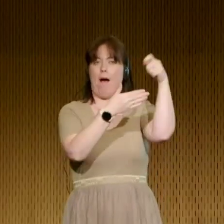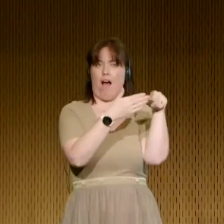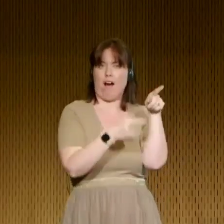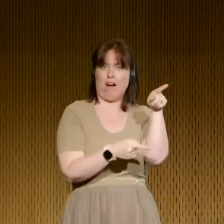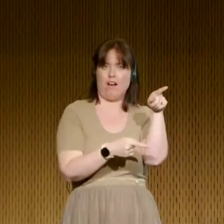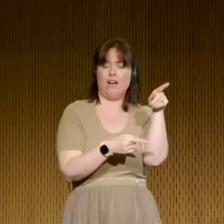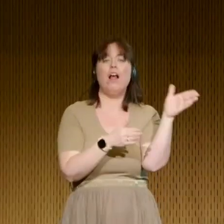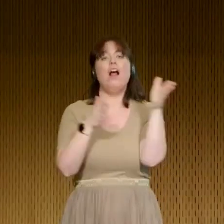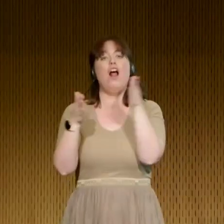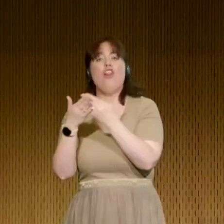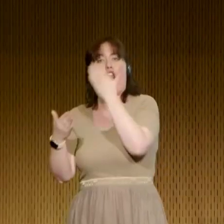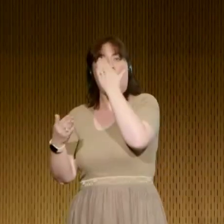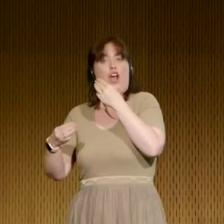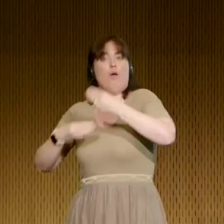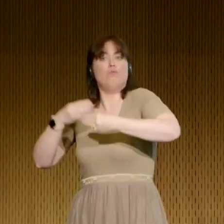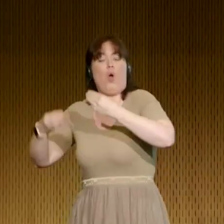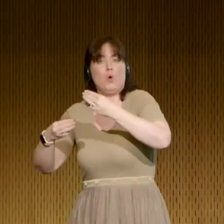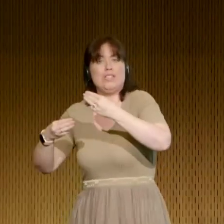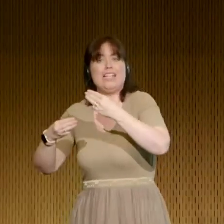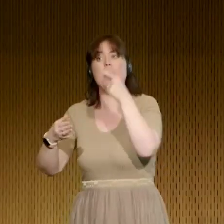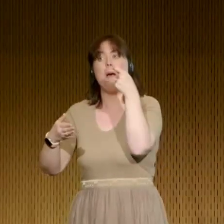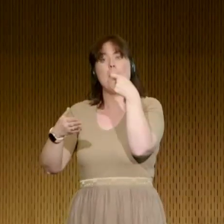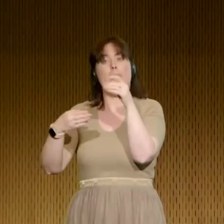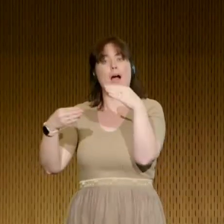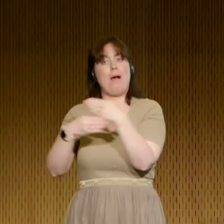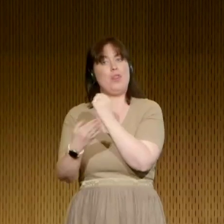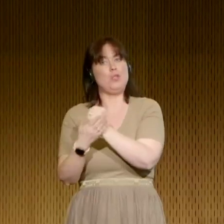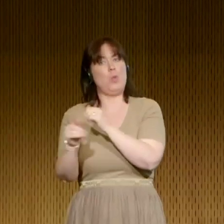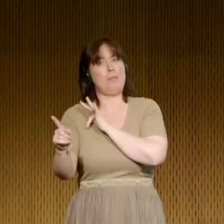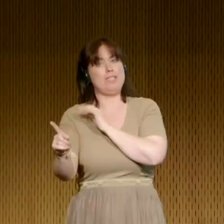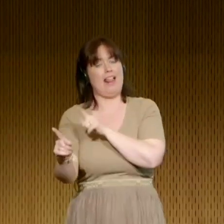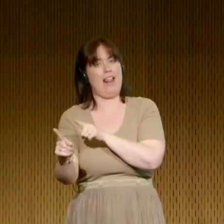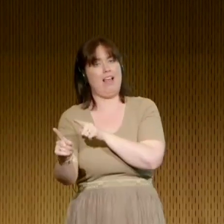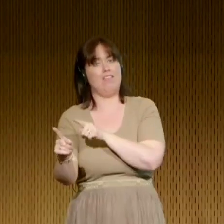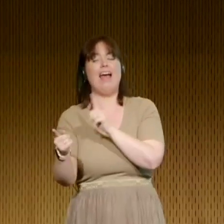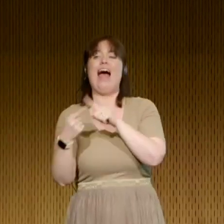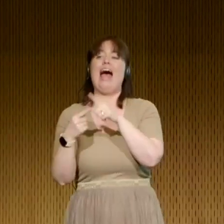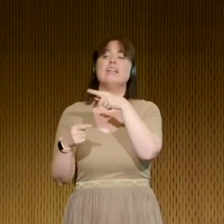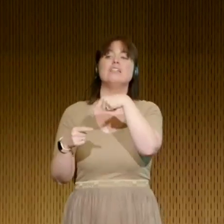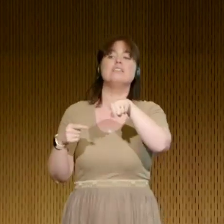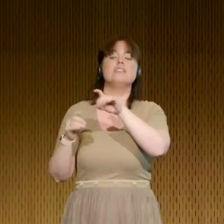The learning process is given a mark by the students themselves and their peer group. And